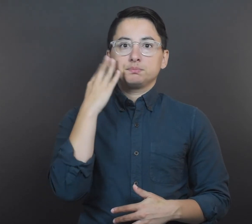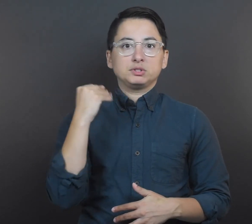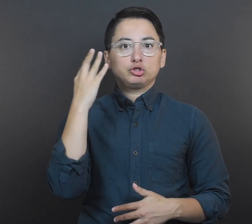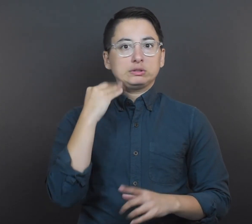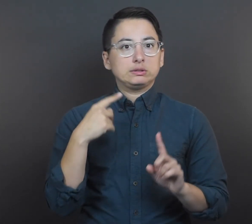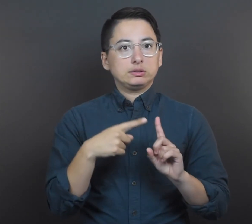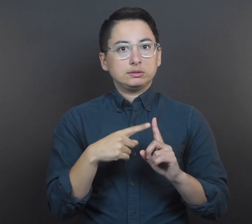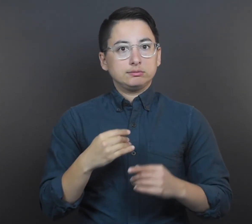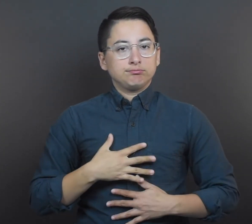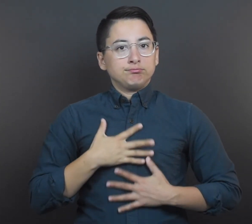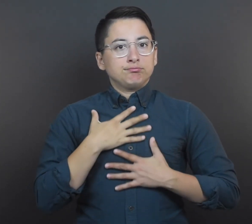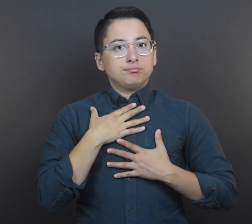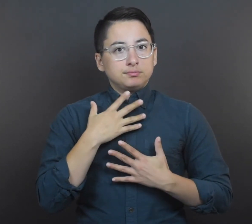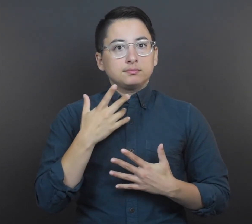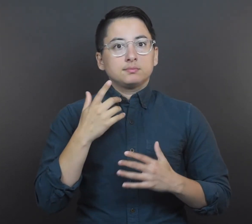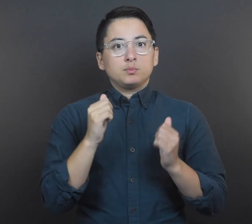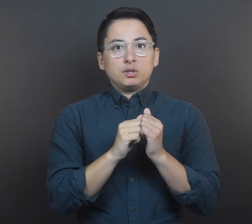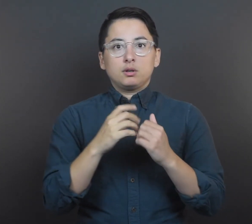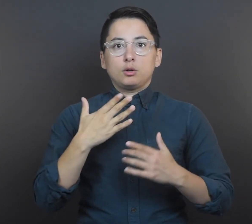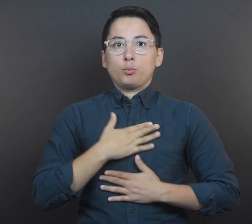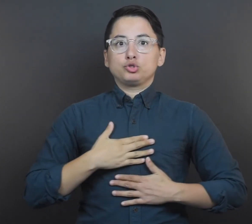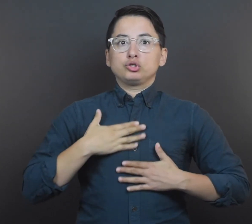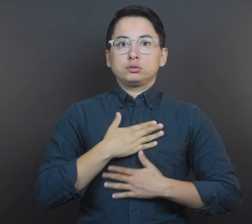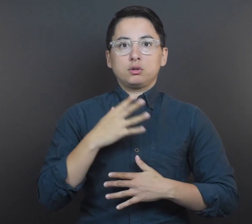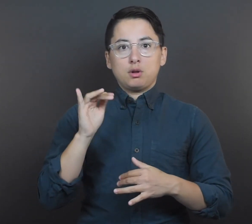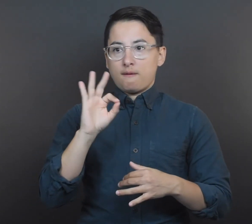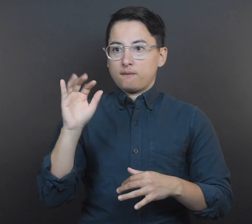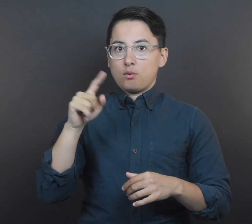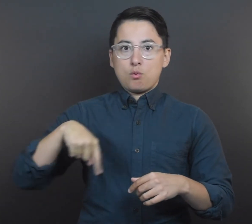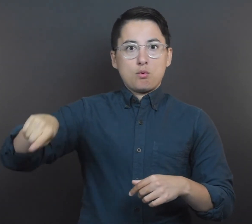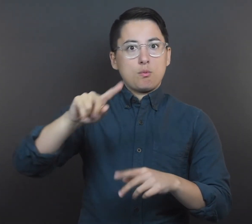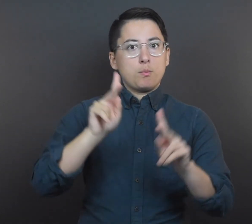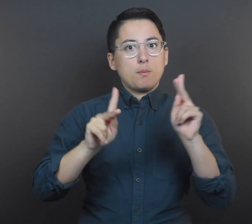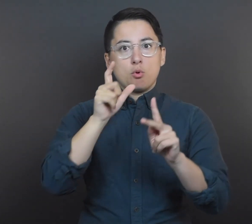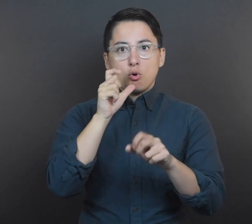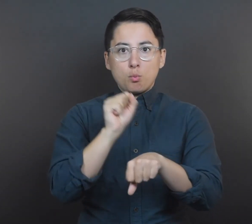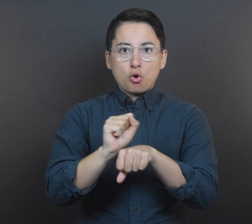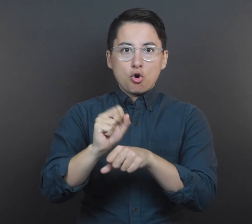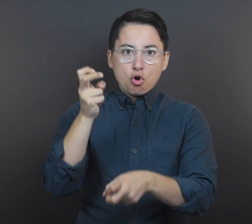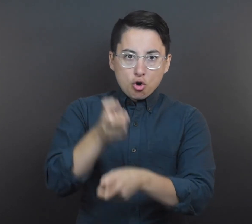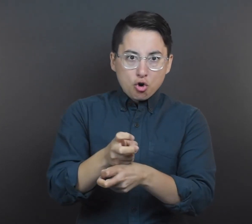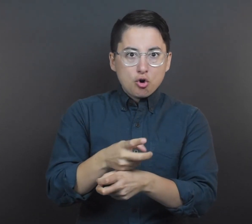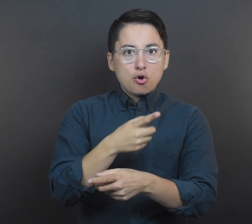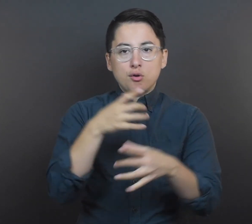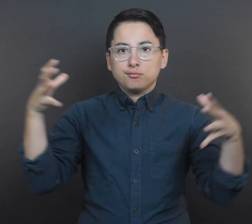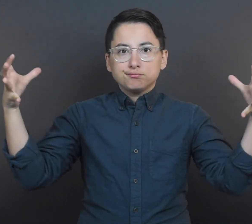to do her part in such a meaningful effort, she was also infinitely thankful that she